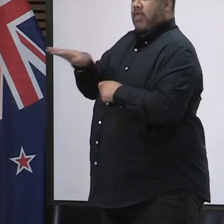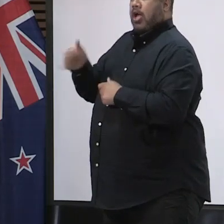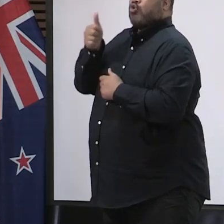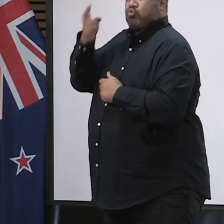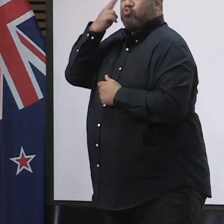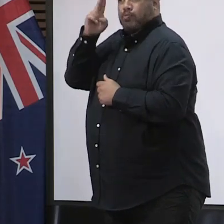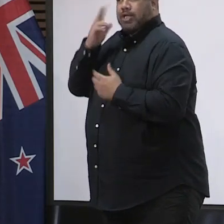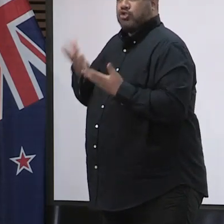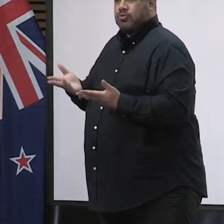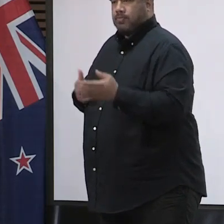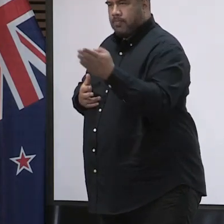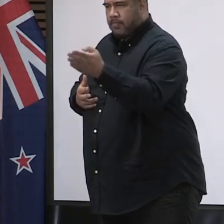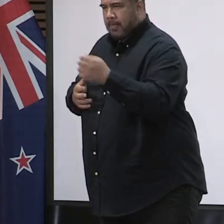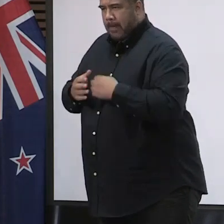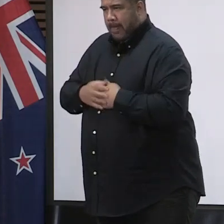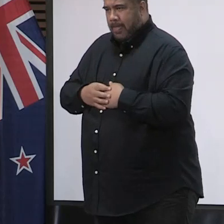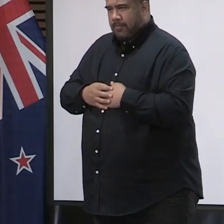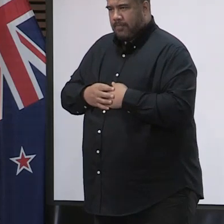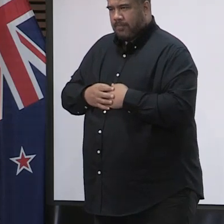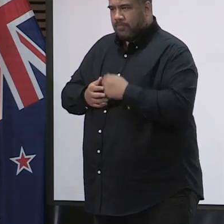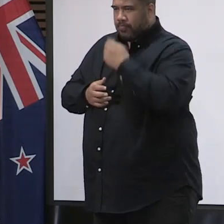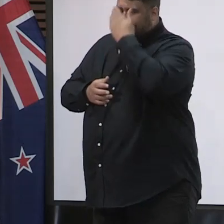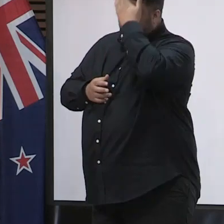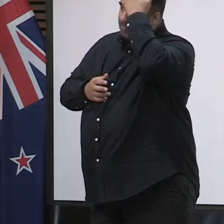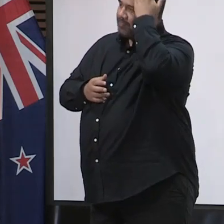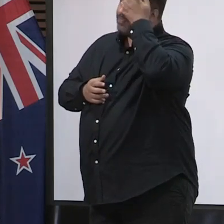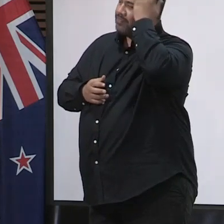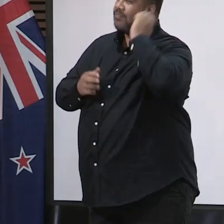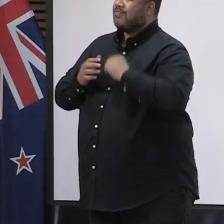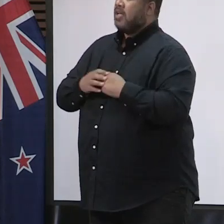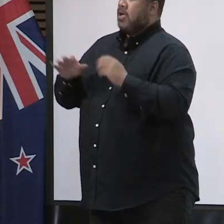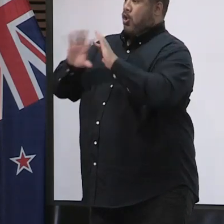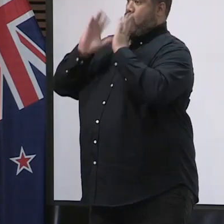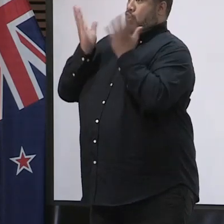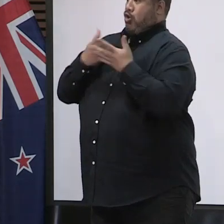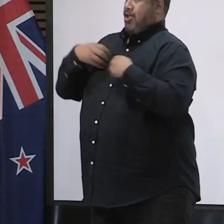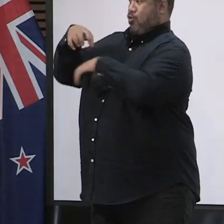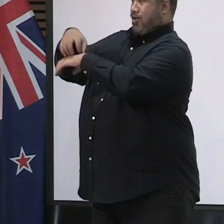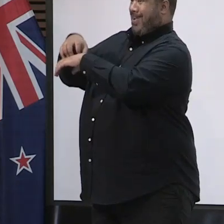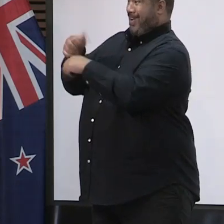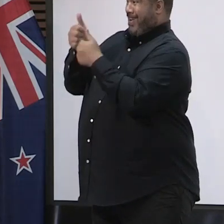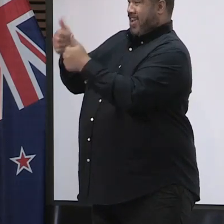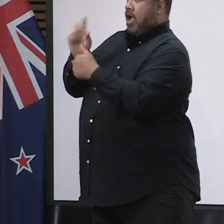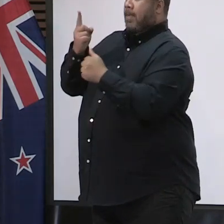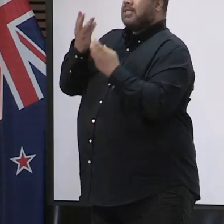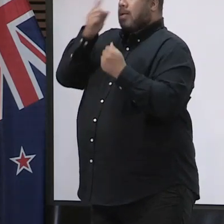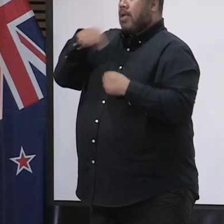the skill of our diplomats is well known. What about the political issues in an